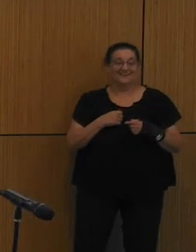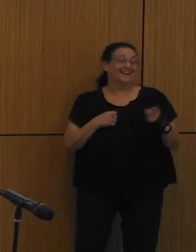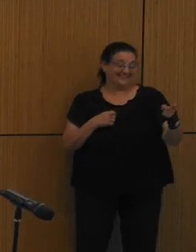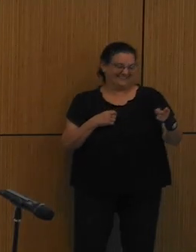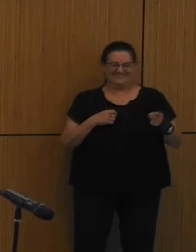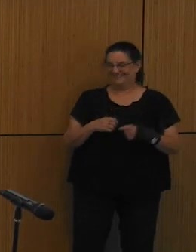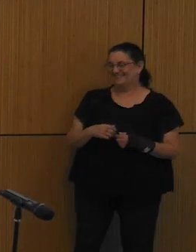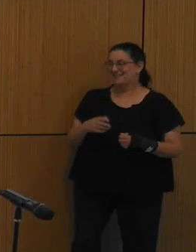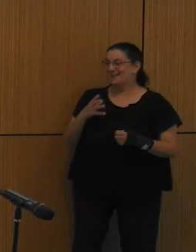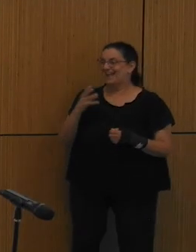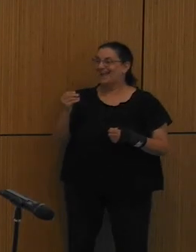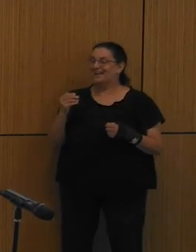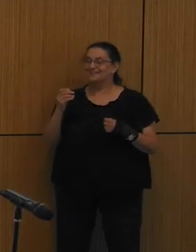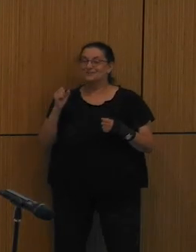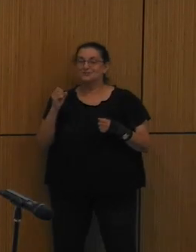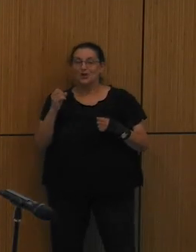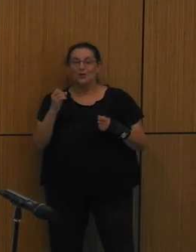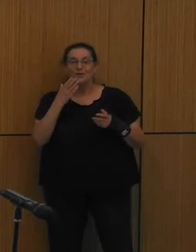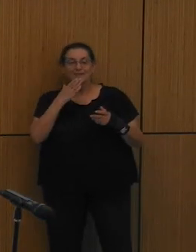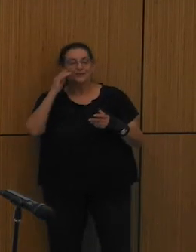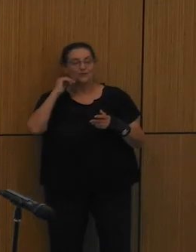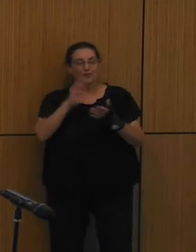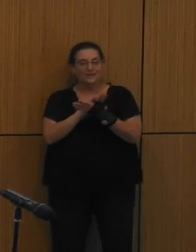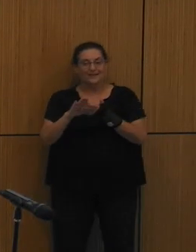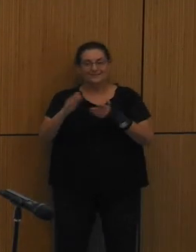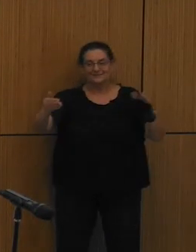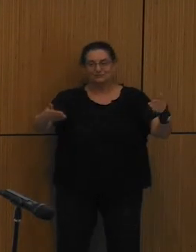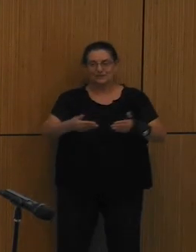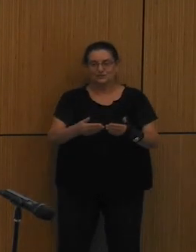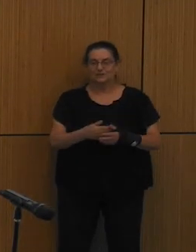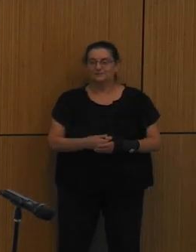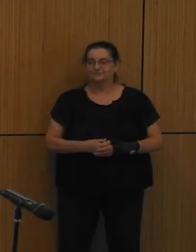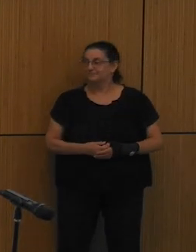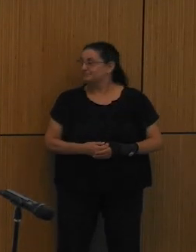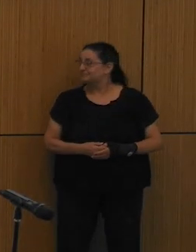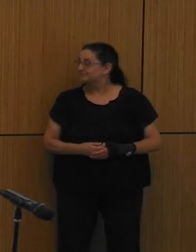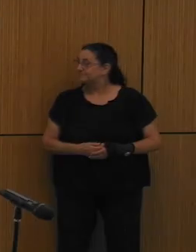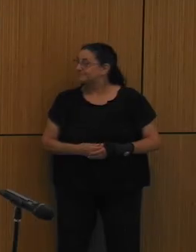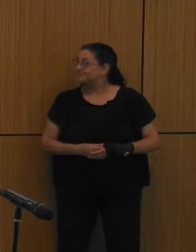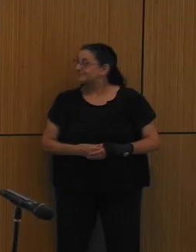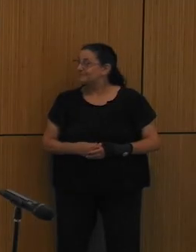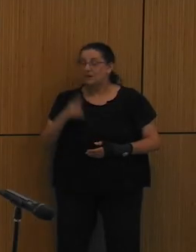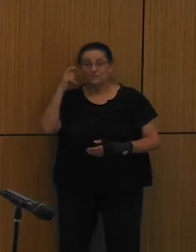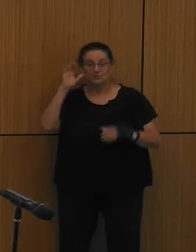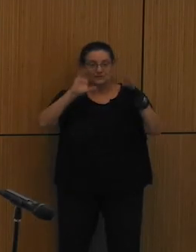So, yeah, thank you for the kind introduction we are going from smallest to largest. So, being in the chemistry department, I'm going to talk about